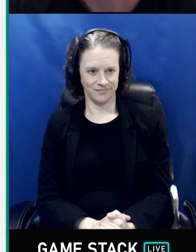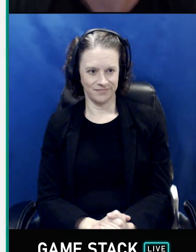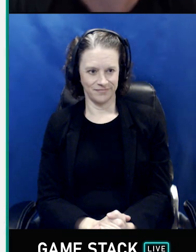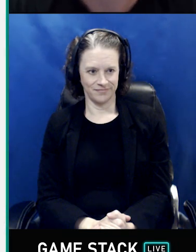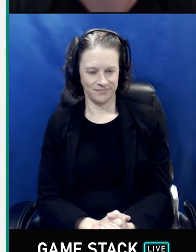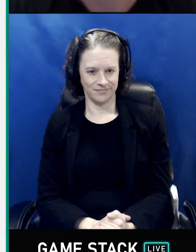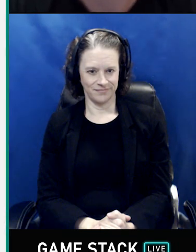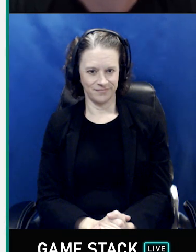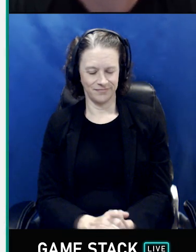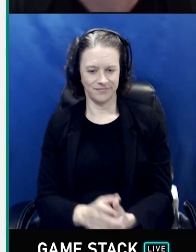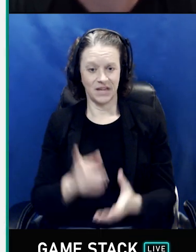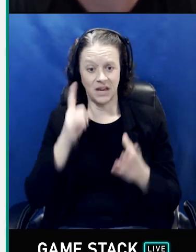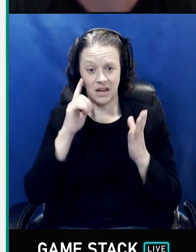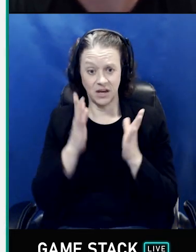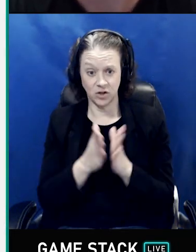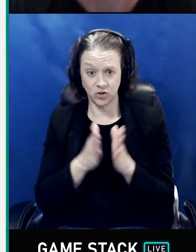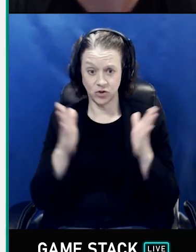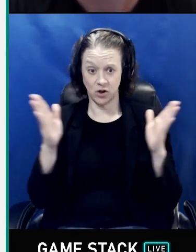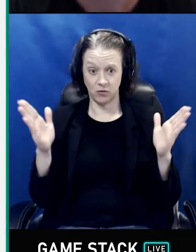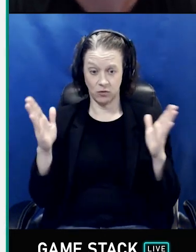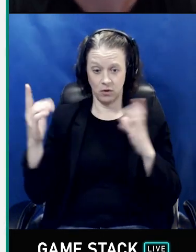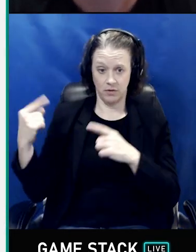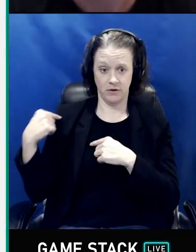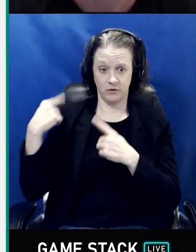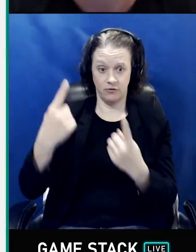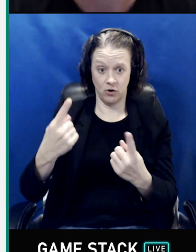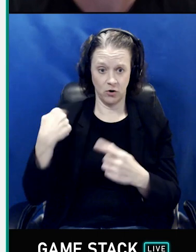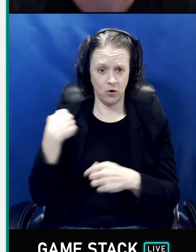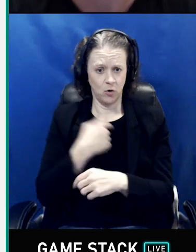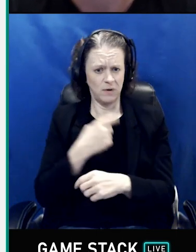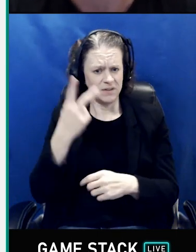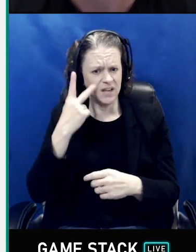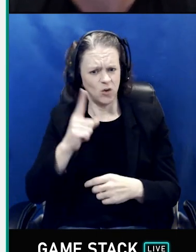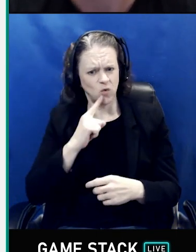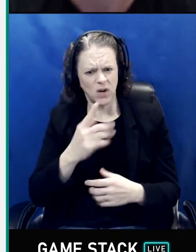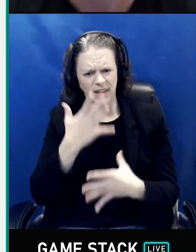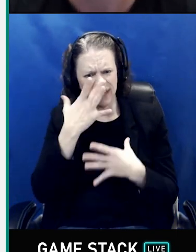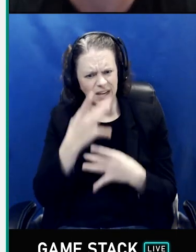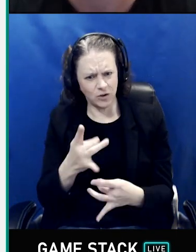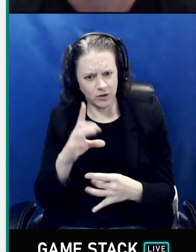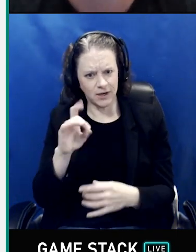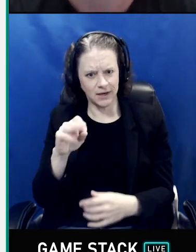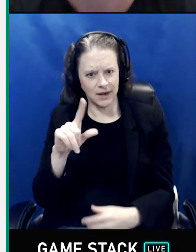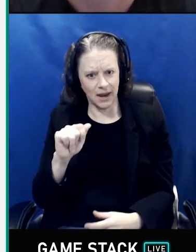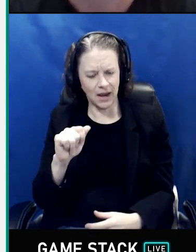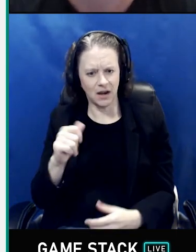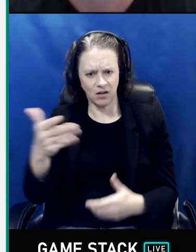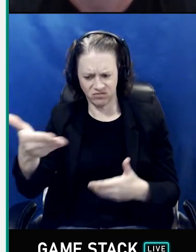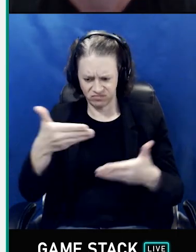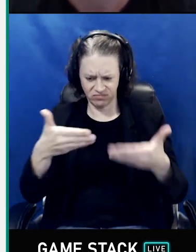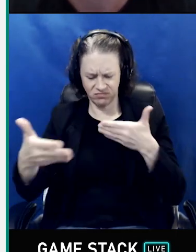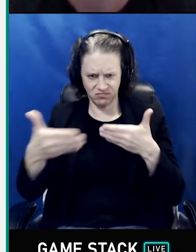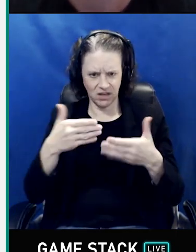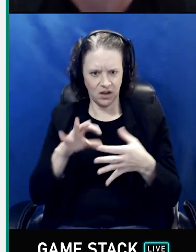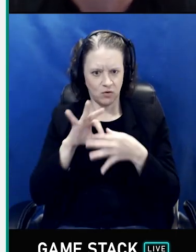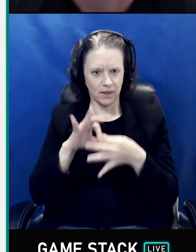Broadly speaking, thus far, we've seen some really interesting data come back as it pertains to consumer behavior, with the